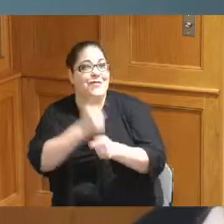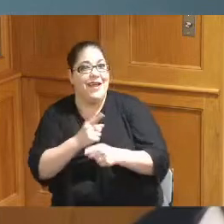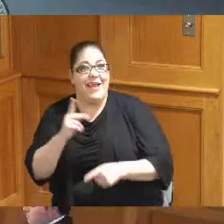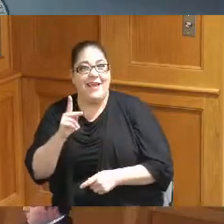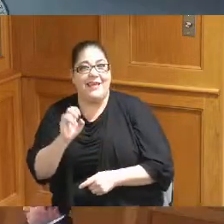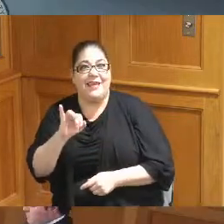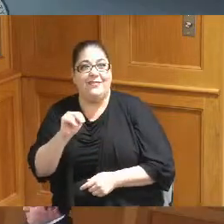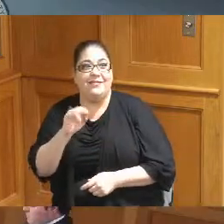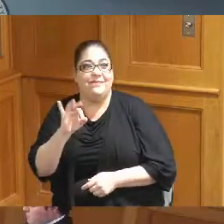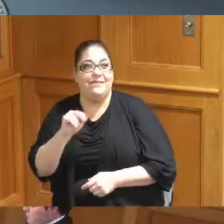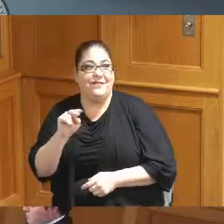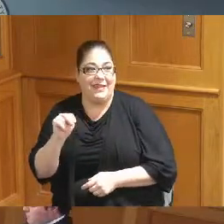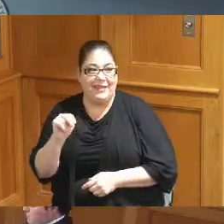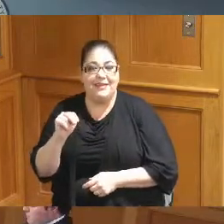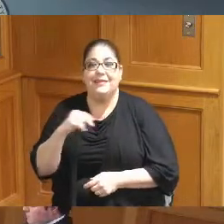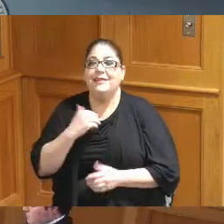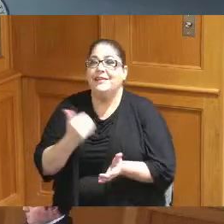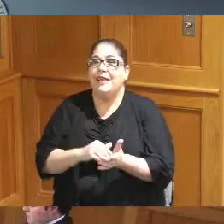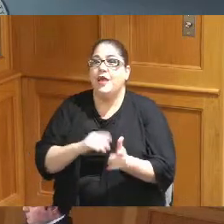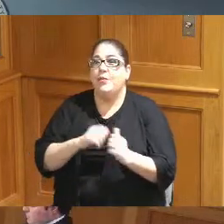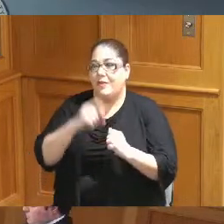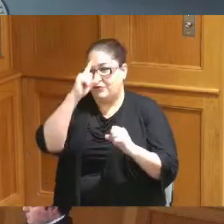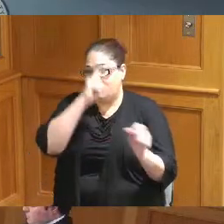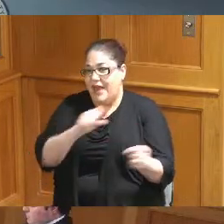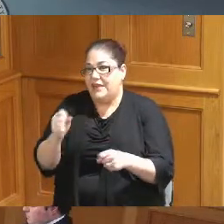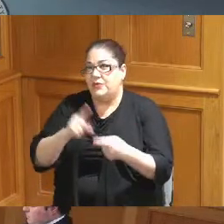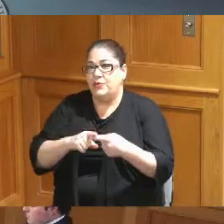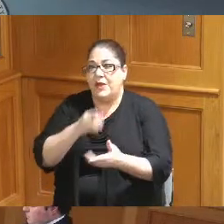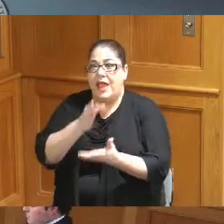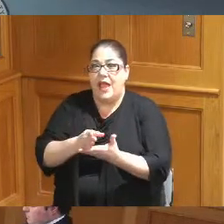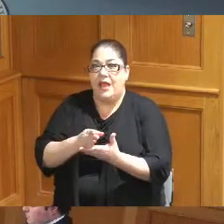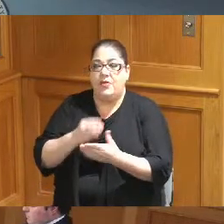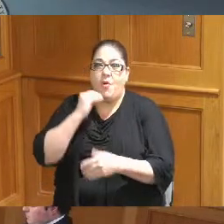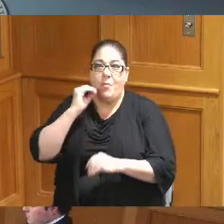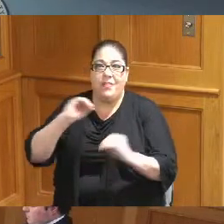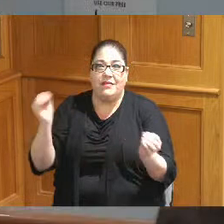me again I'm Kevin Finn with strategies to end homelessness I'll start with just